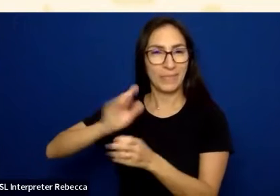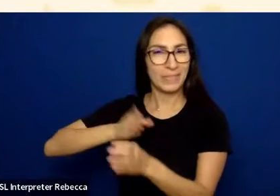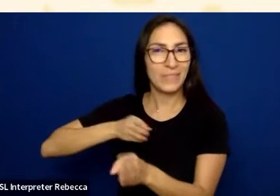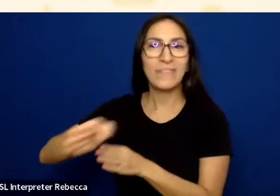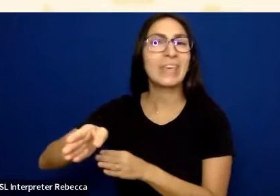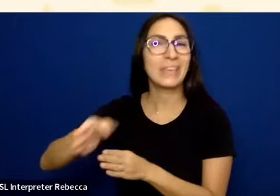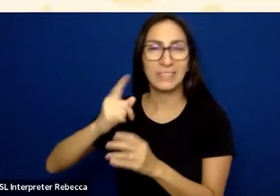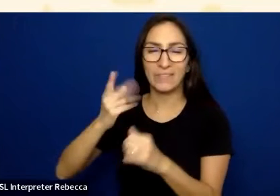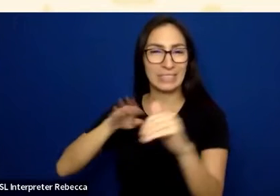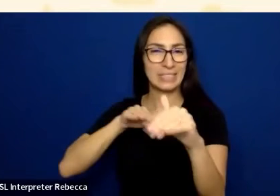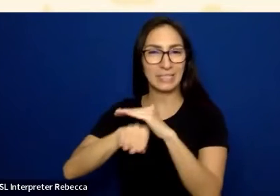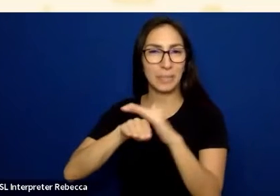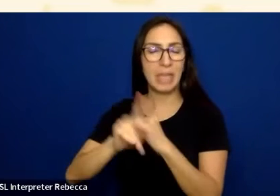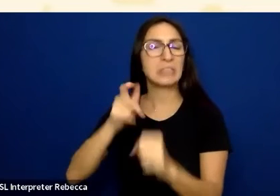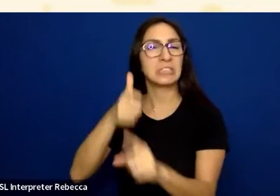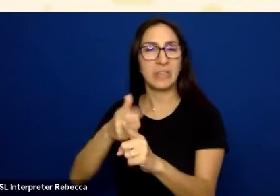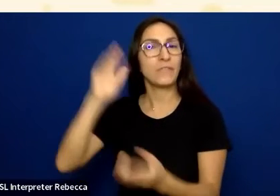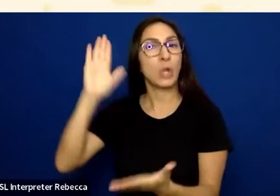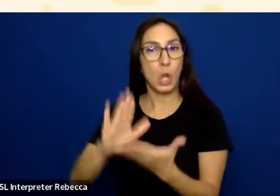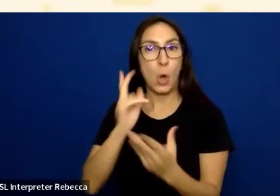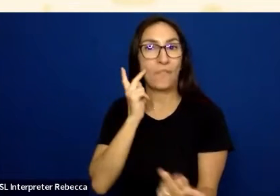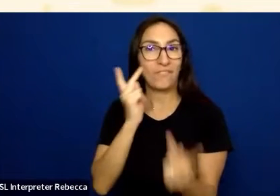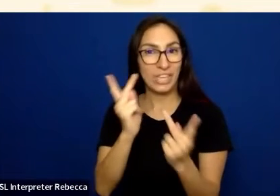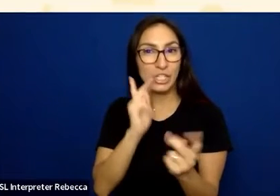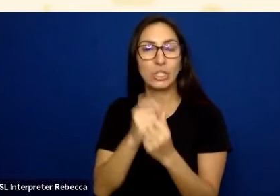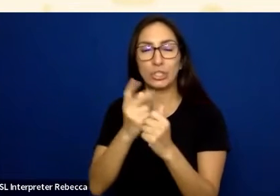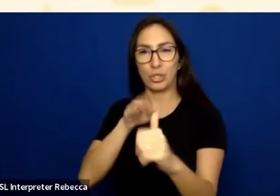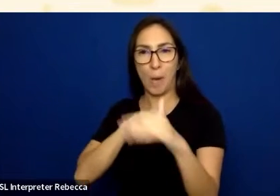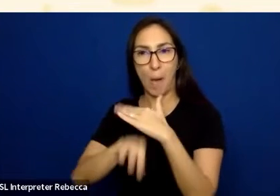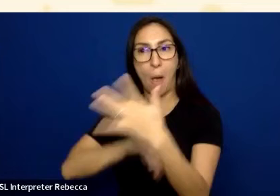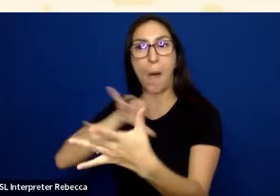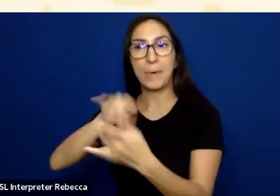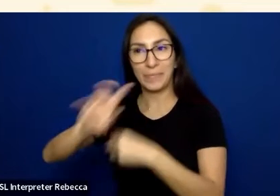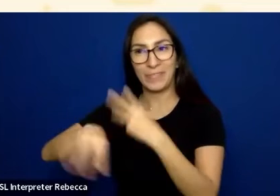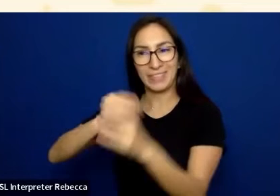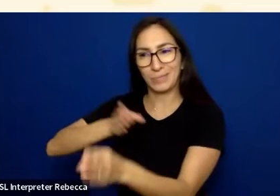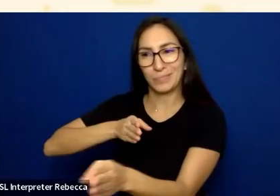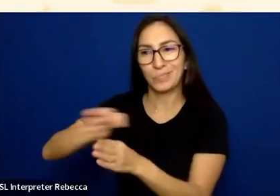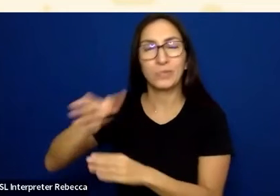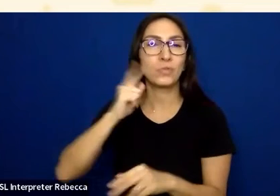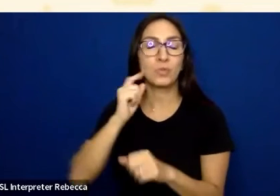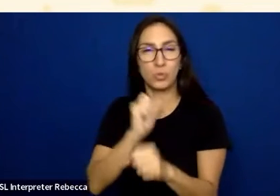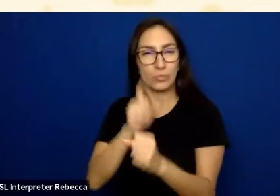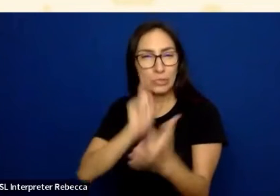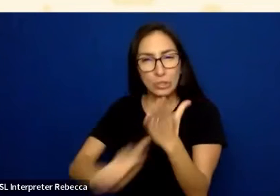into the digital accessibility world 20 years ago to ensure that the perspective of people with visual impairments was included